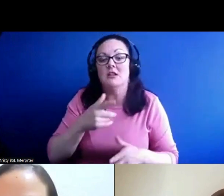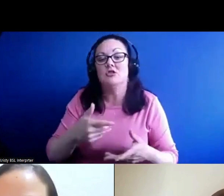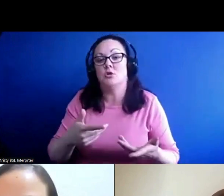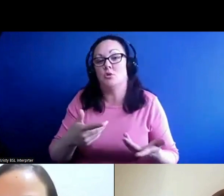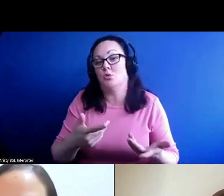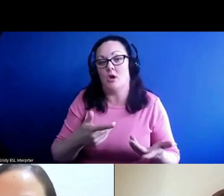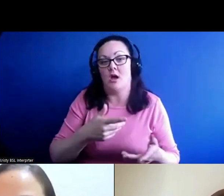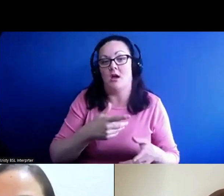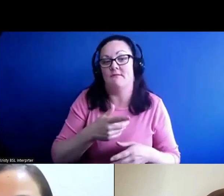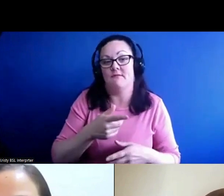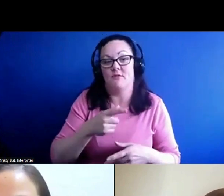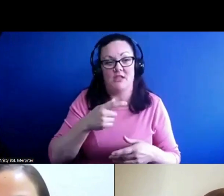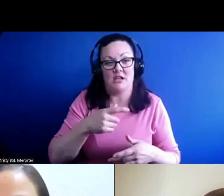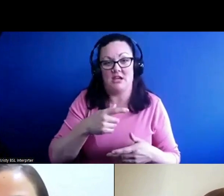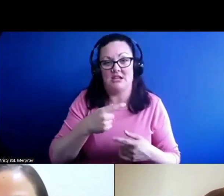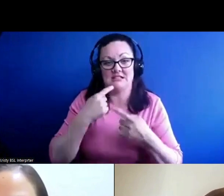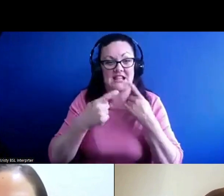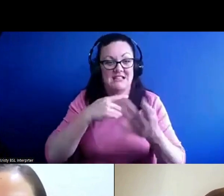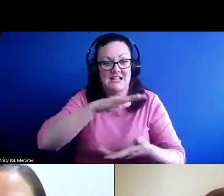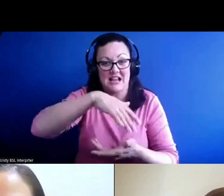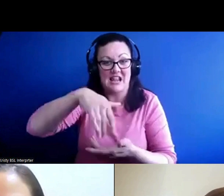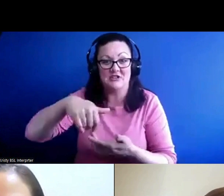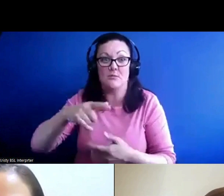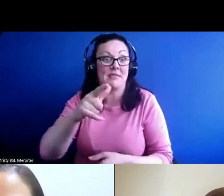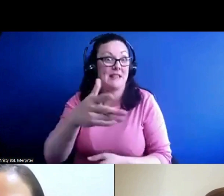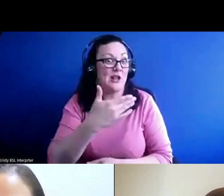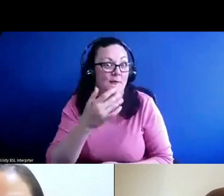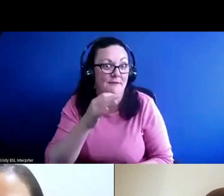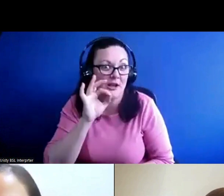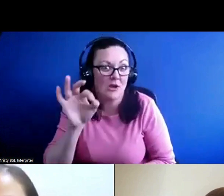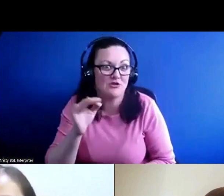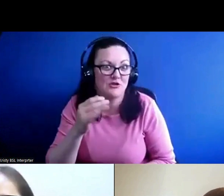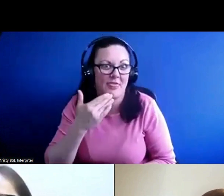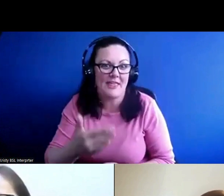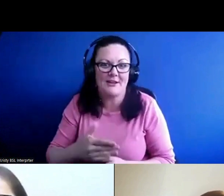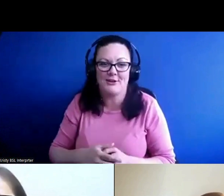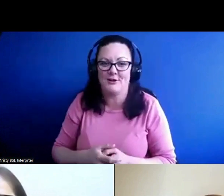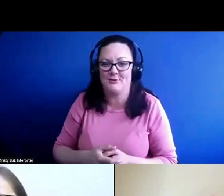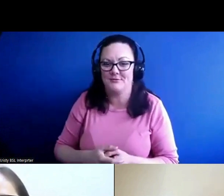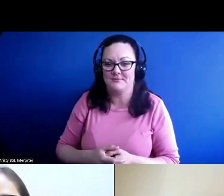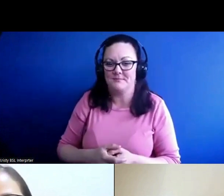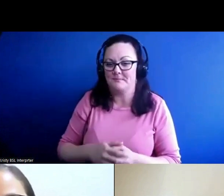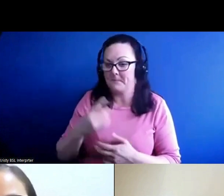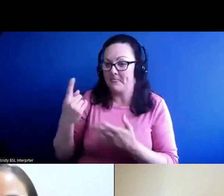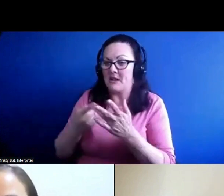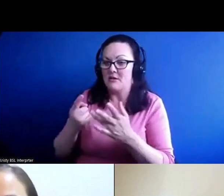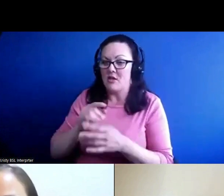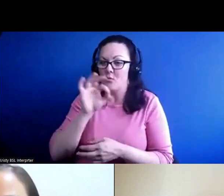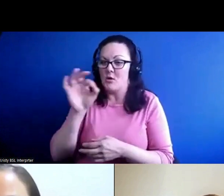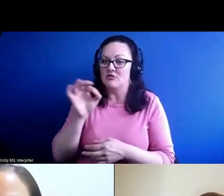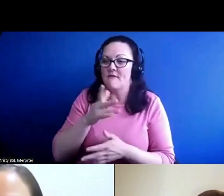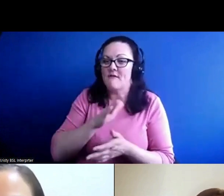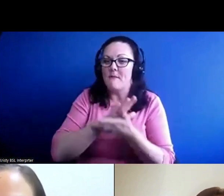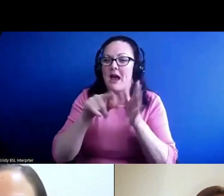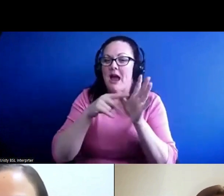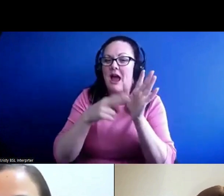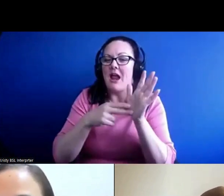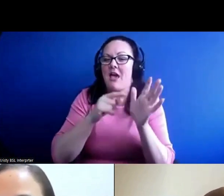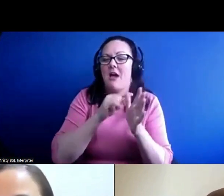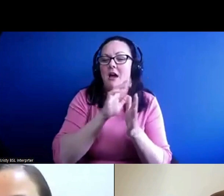their budget too. It is a lovely question. Thank you John. >>: We have a comment from Hannah that 'We often start projects at the end,